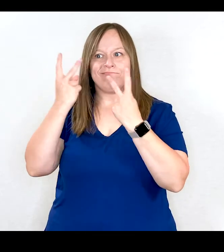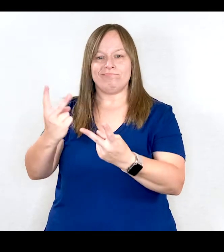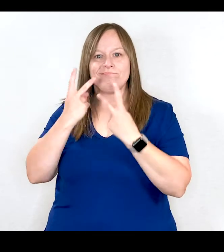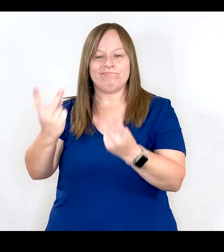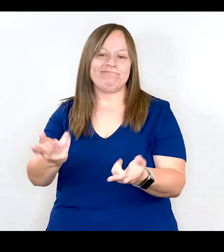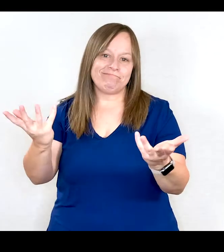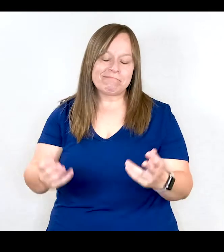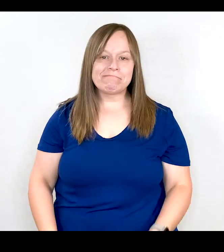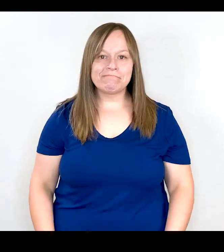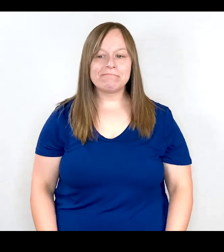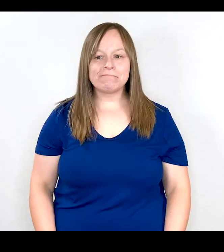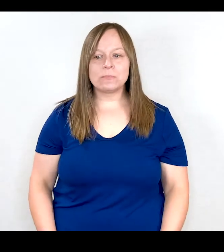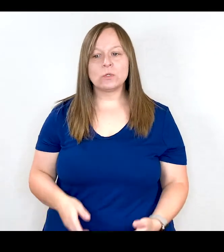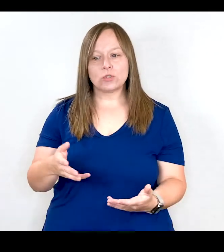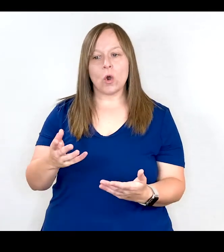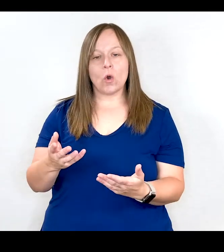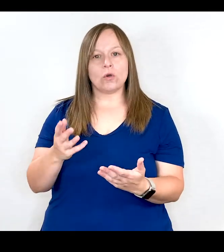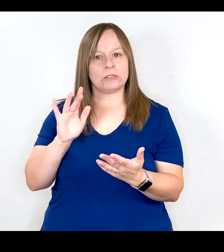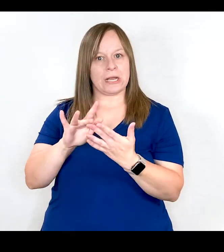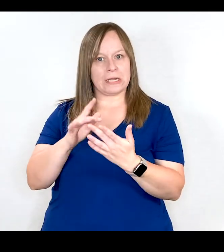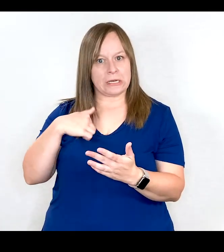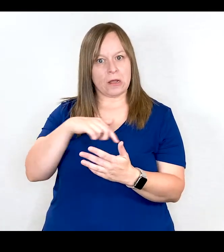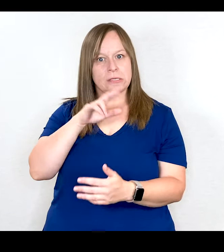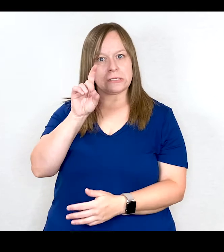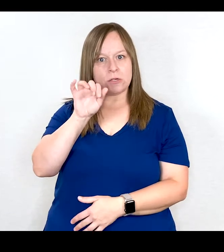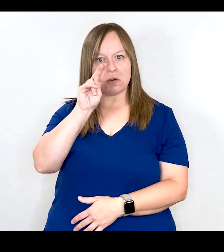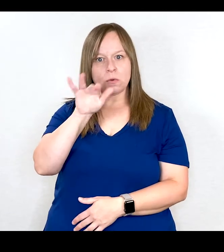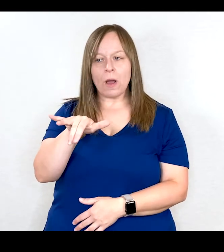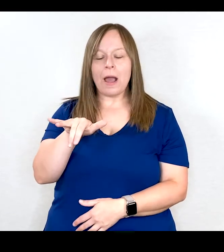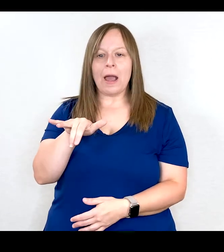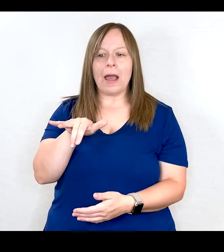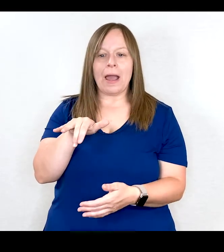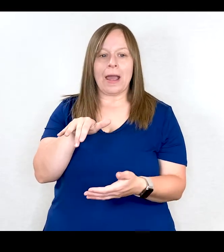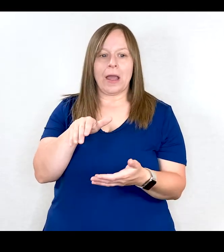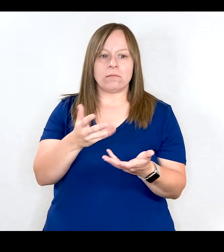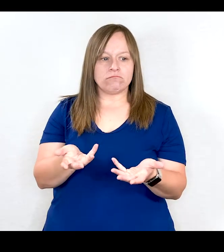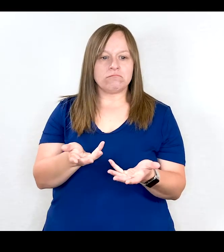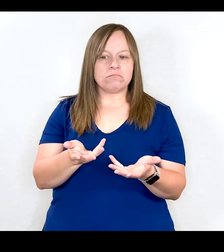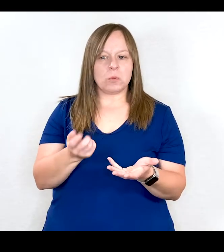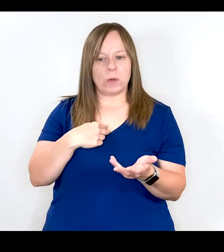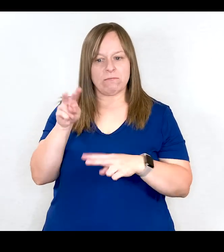for them to travel out. So she came to us and the way that we